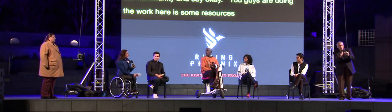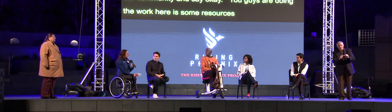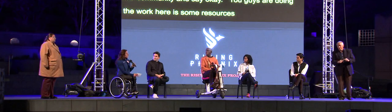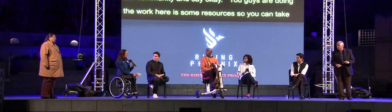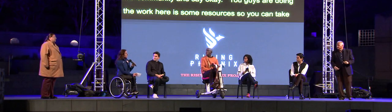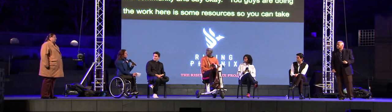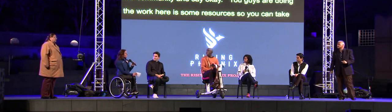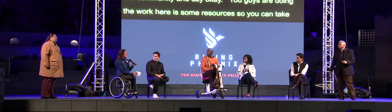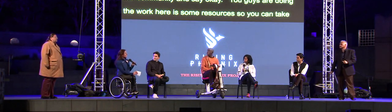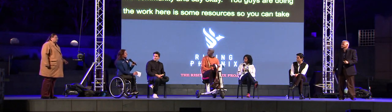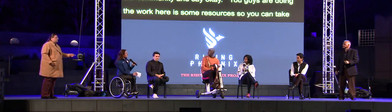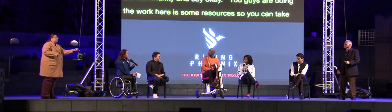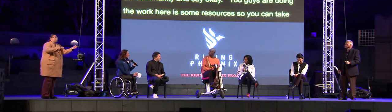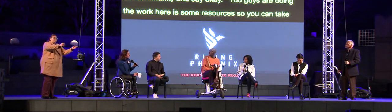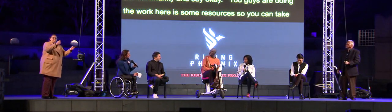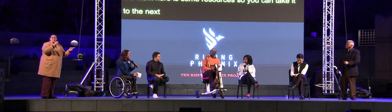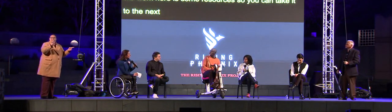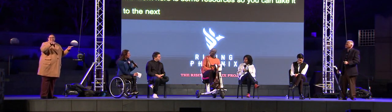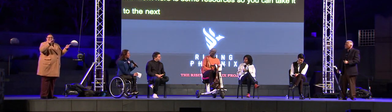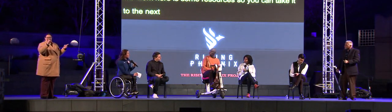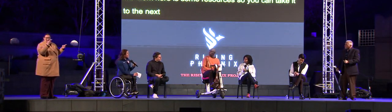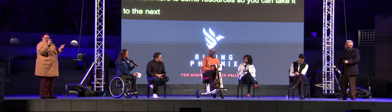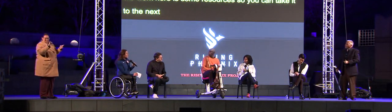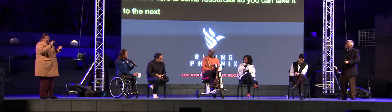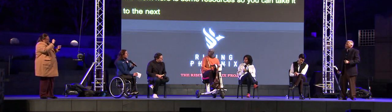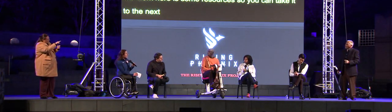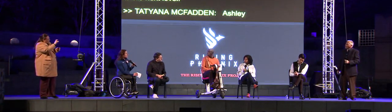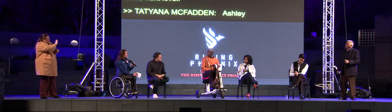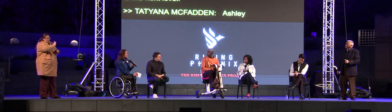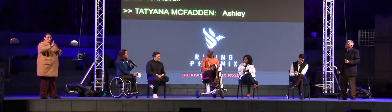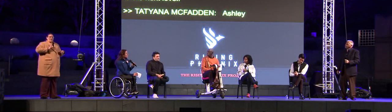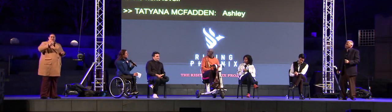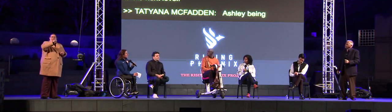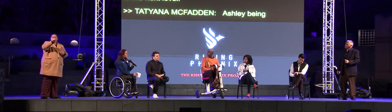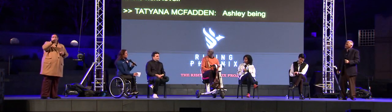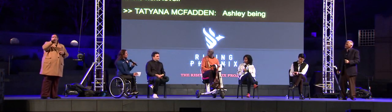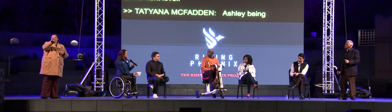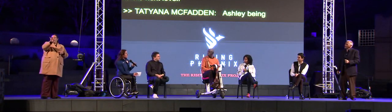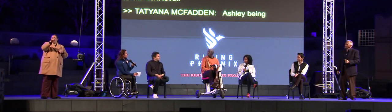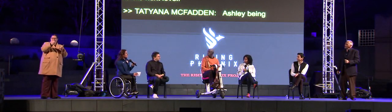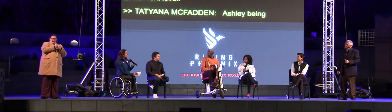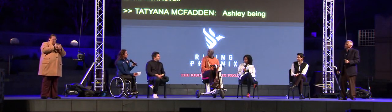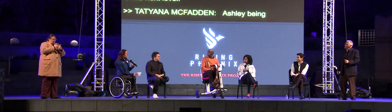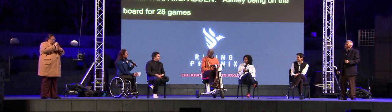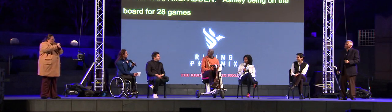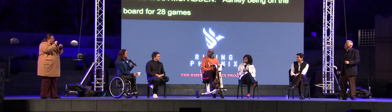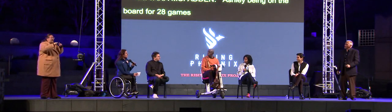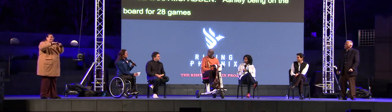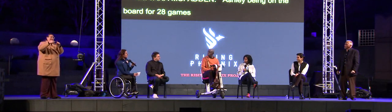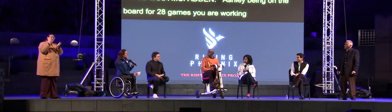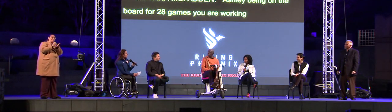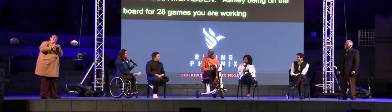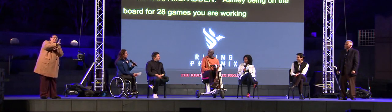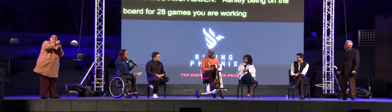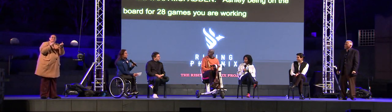And Ashley, being on board for LA28 games, you're working with sponsors and brands and volunteers